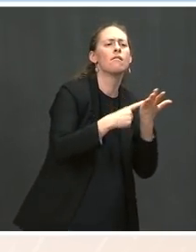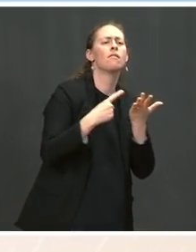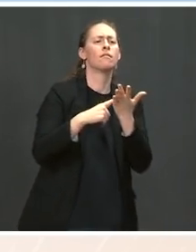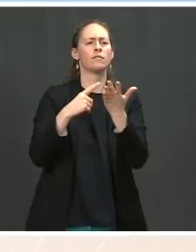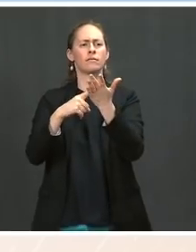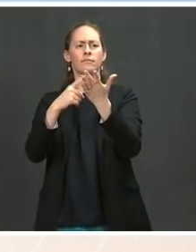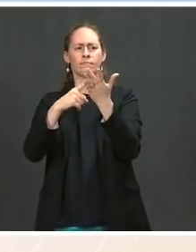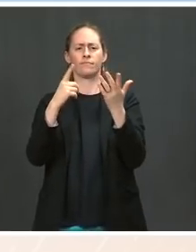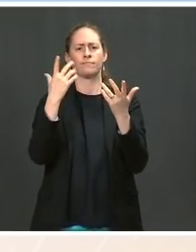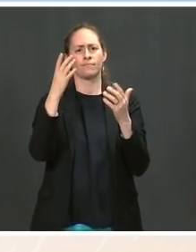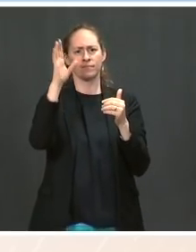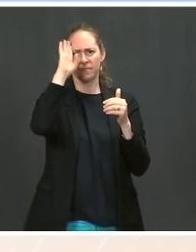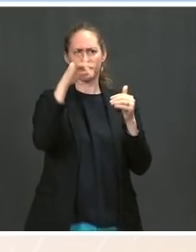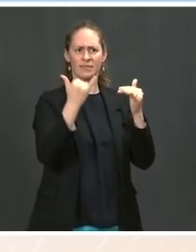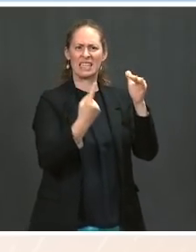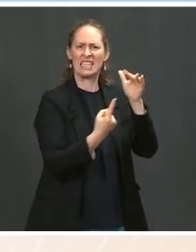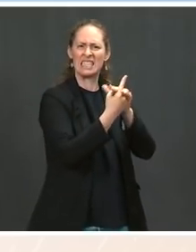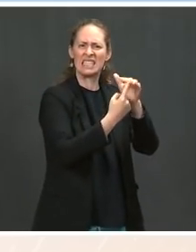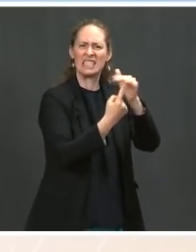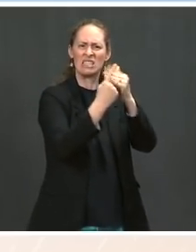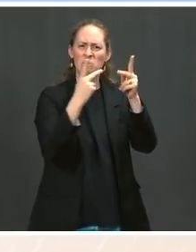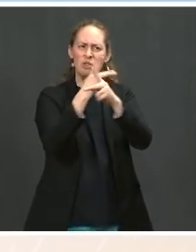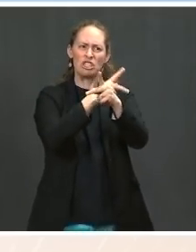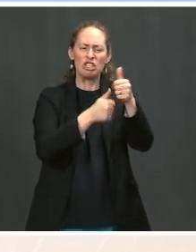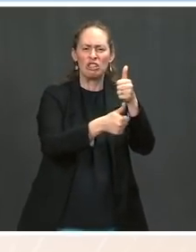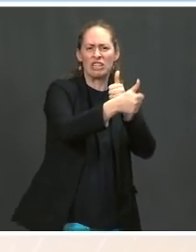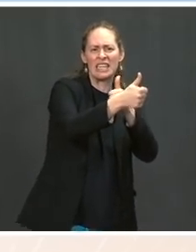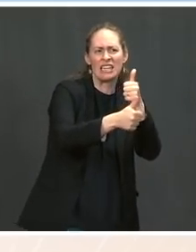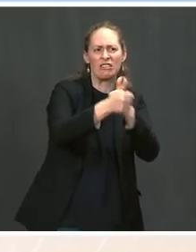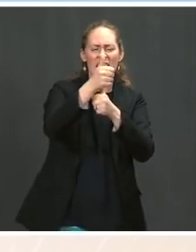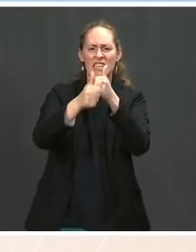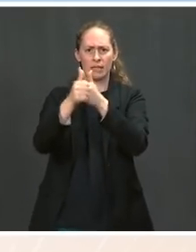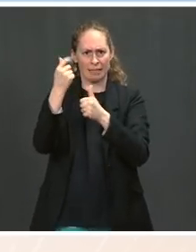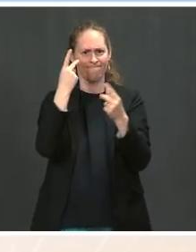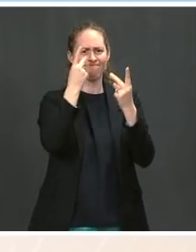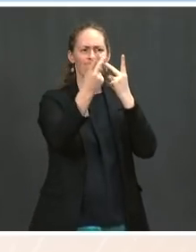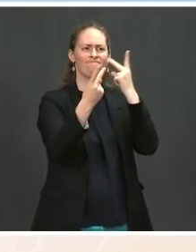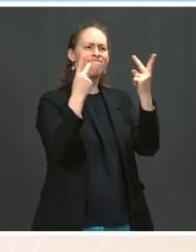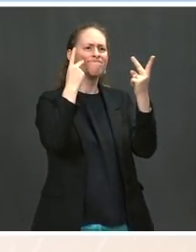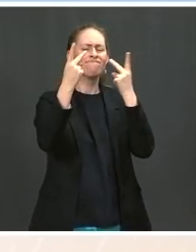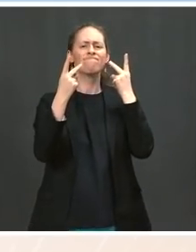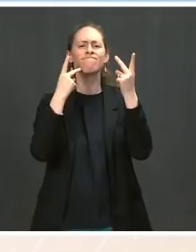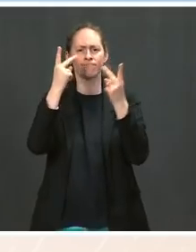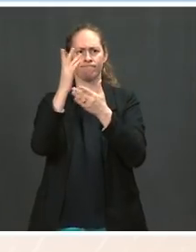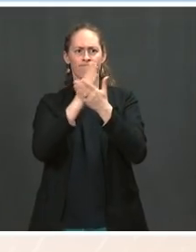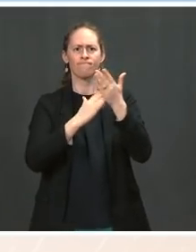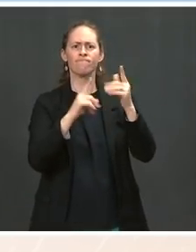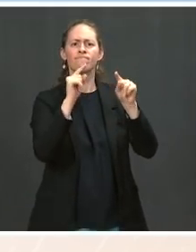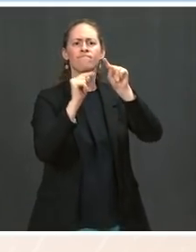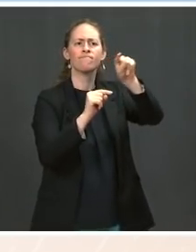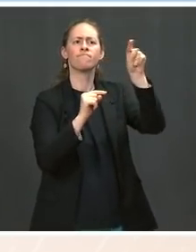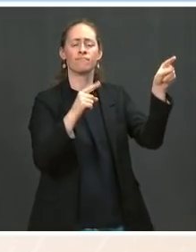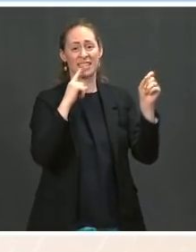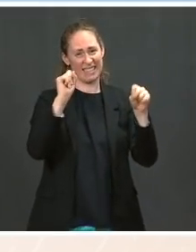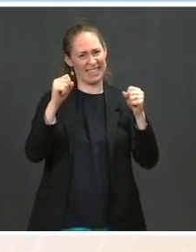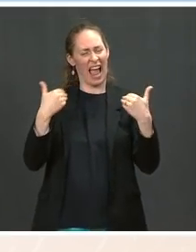And we certainly saw the threat assessment and saw our colleagues testify yesterday. But part of what we have seen from the intelligence community